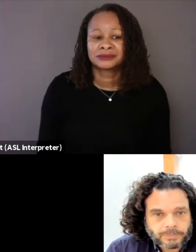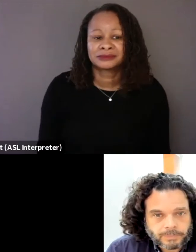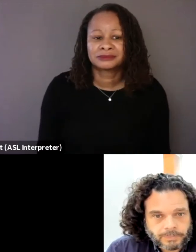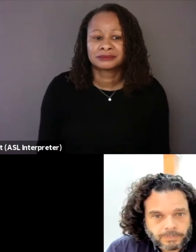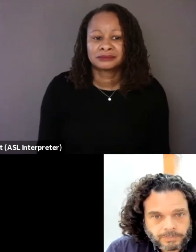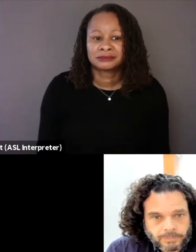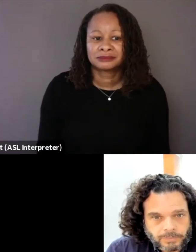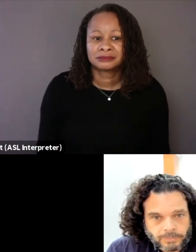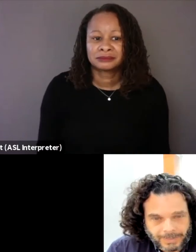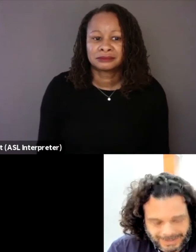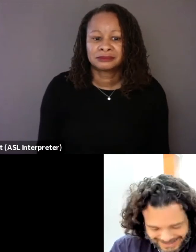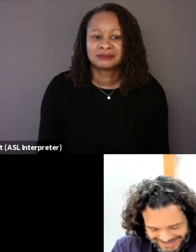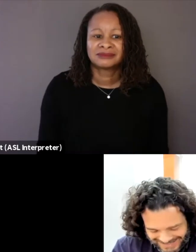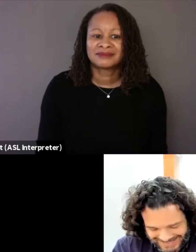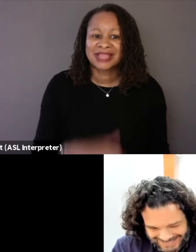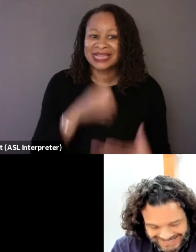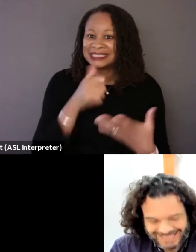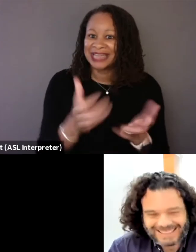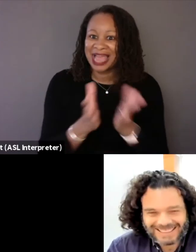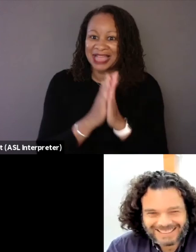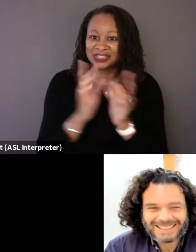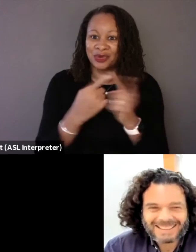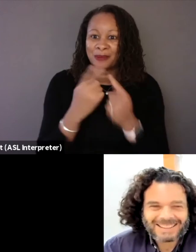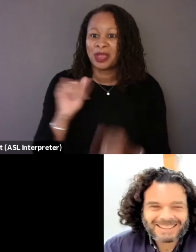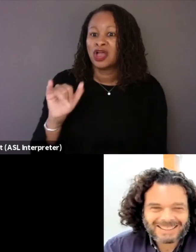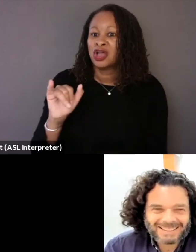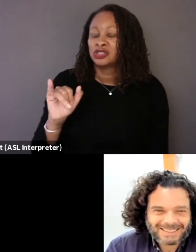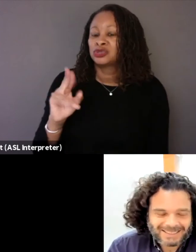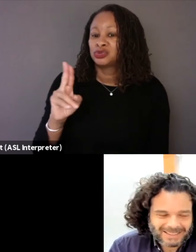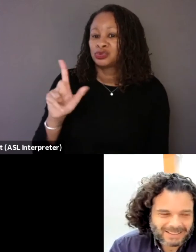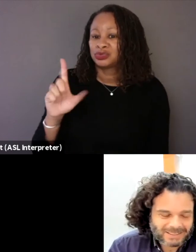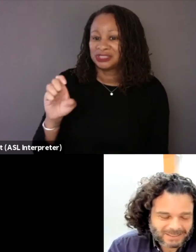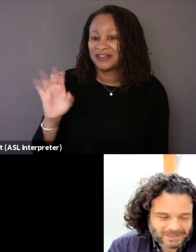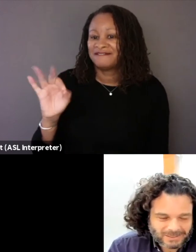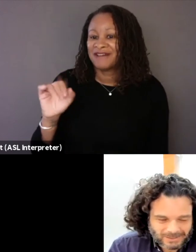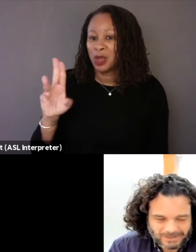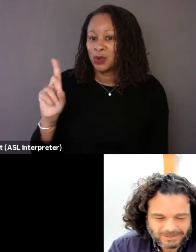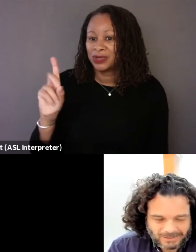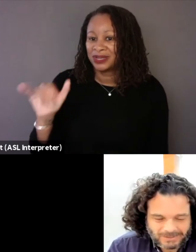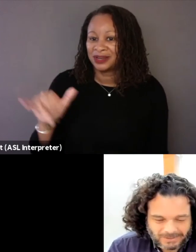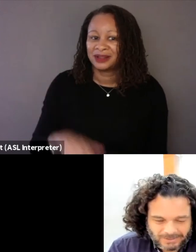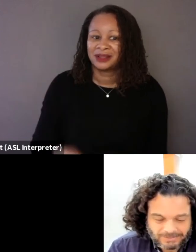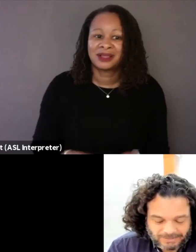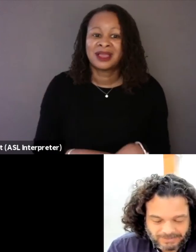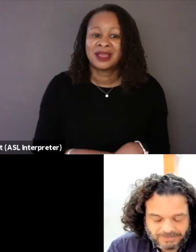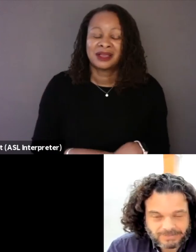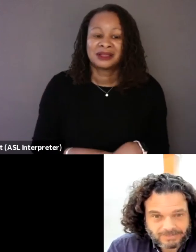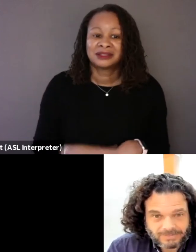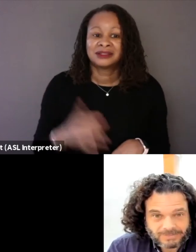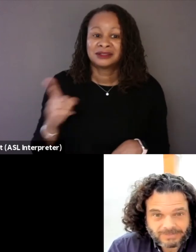Julie Foudy, whose perspective is invaluable. Just to speak to how long this has unfortunately been going on. She was a hoot by the way.